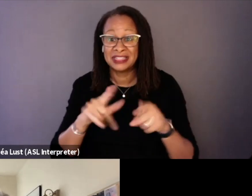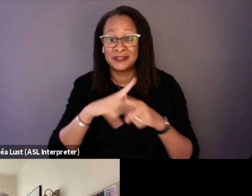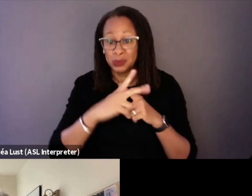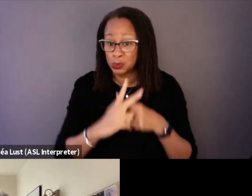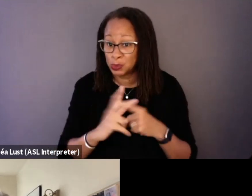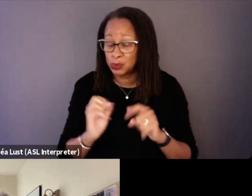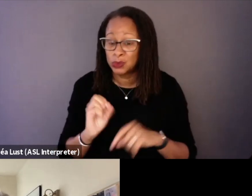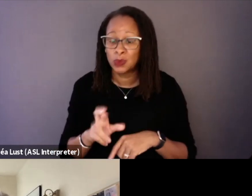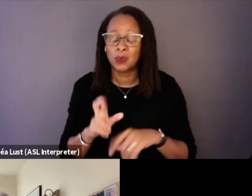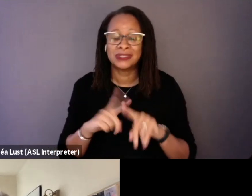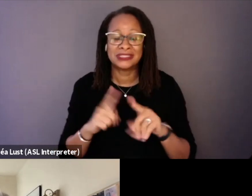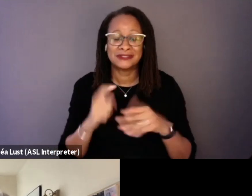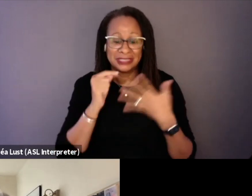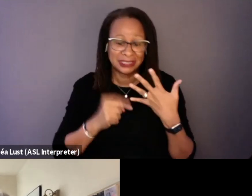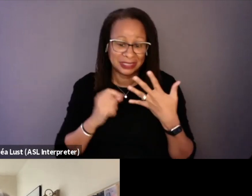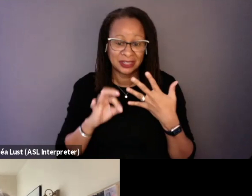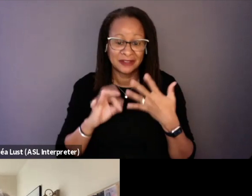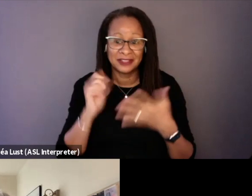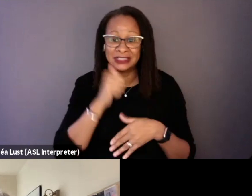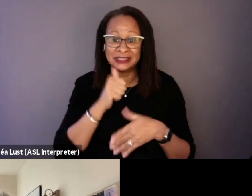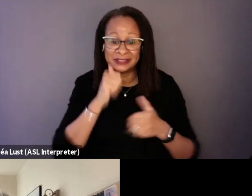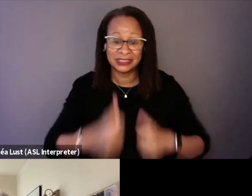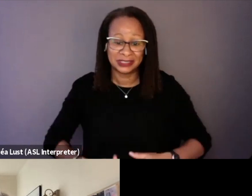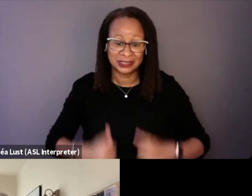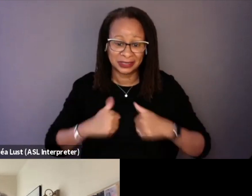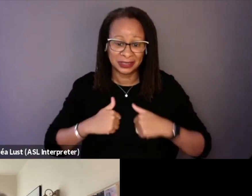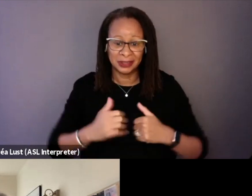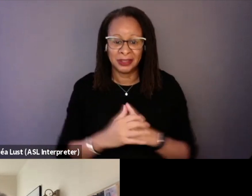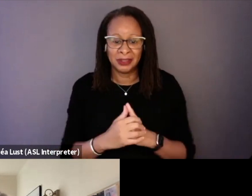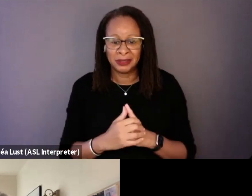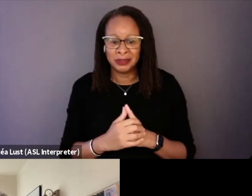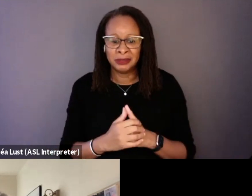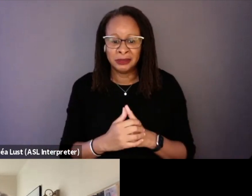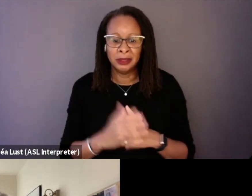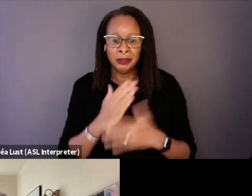and details of their daily life. But there are some other---